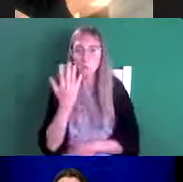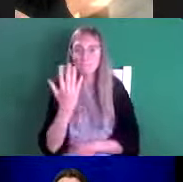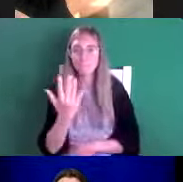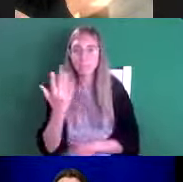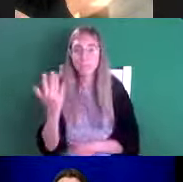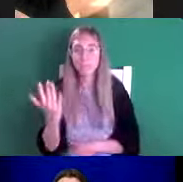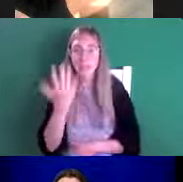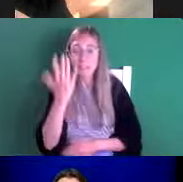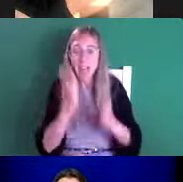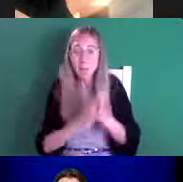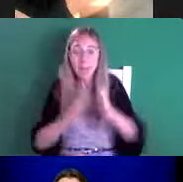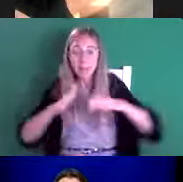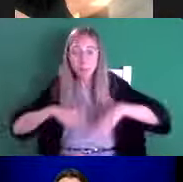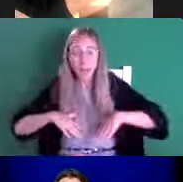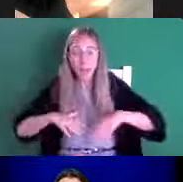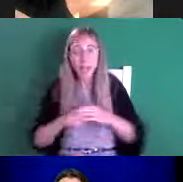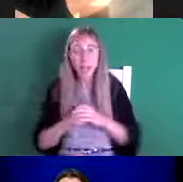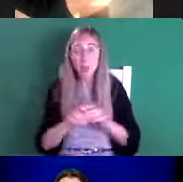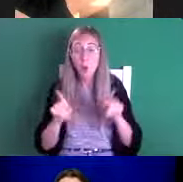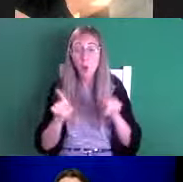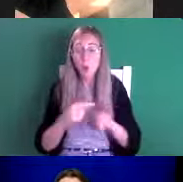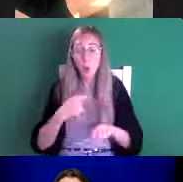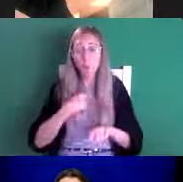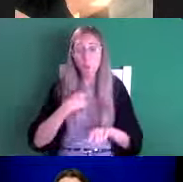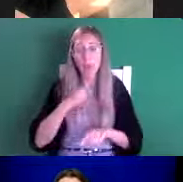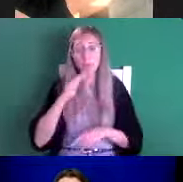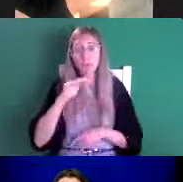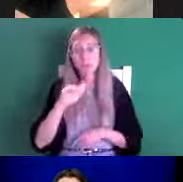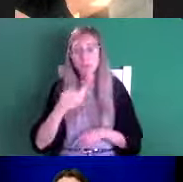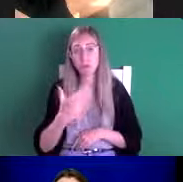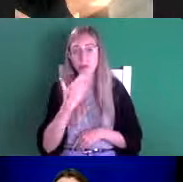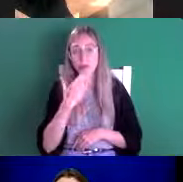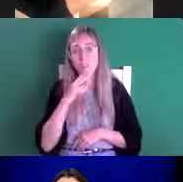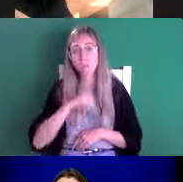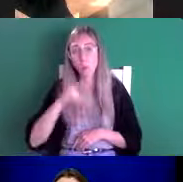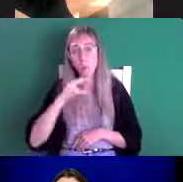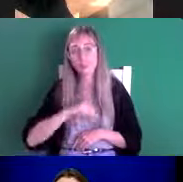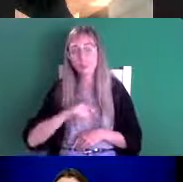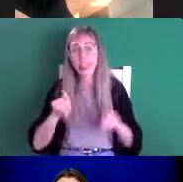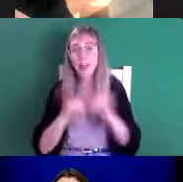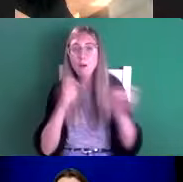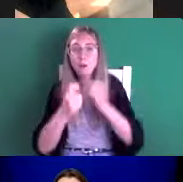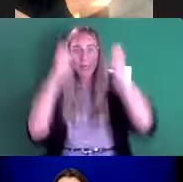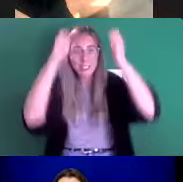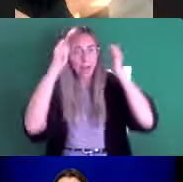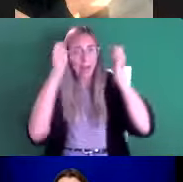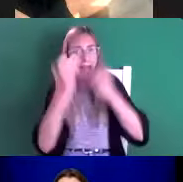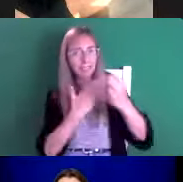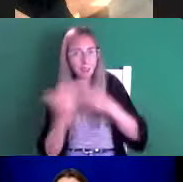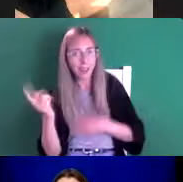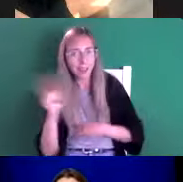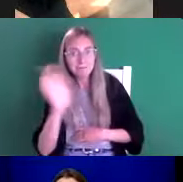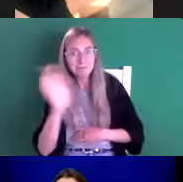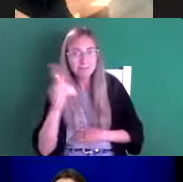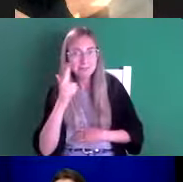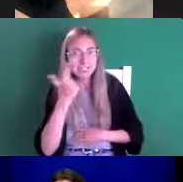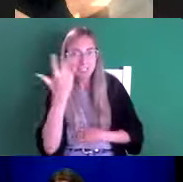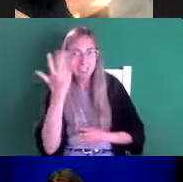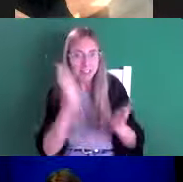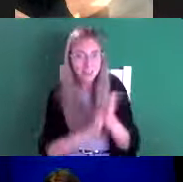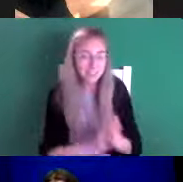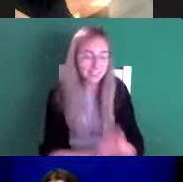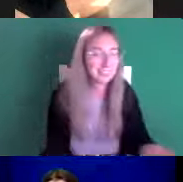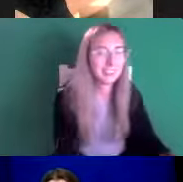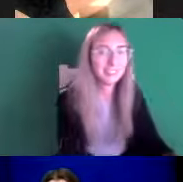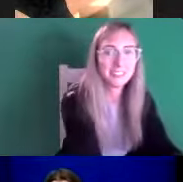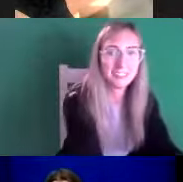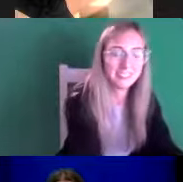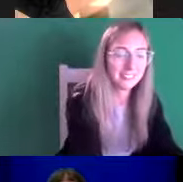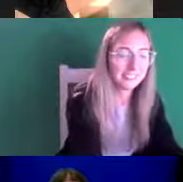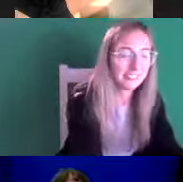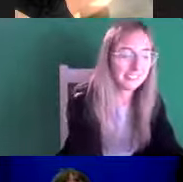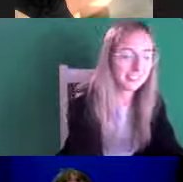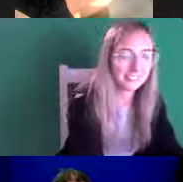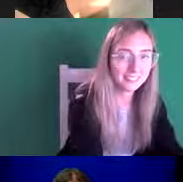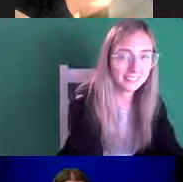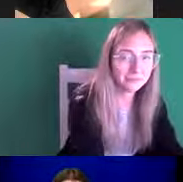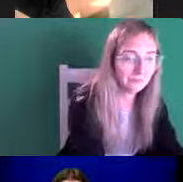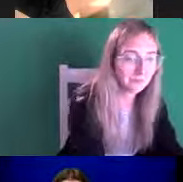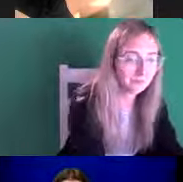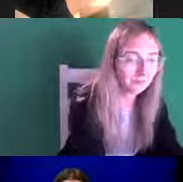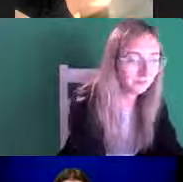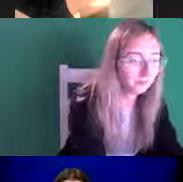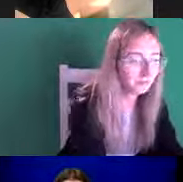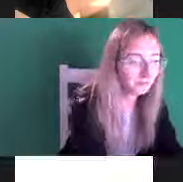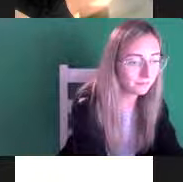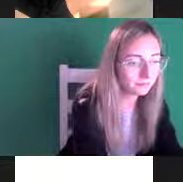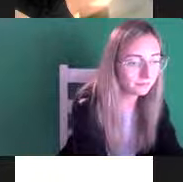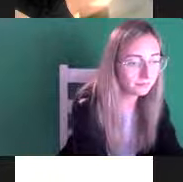and my very droney voice and i'm going to change my hat so see you in five minutes